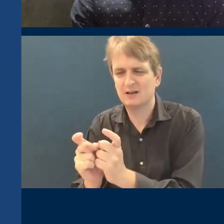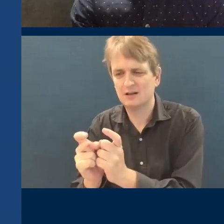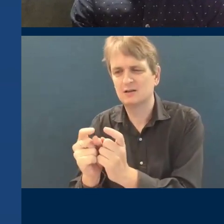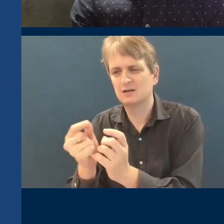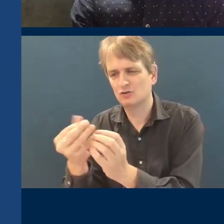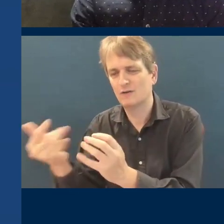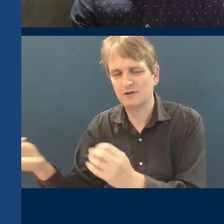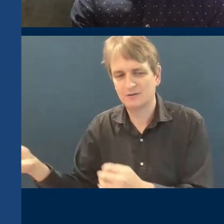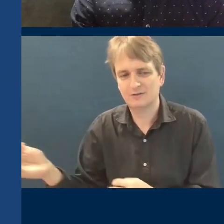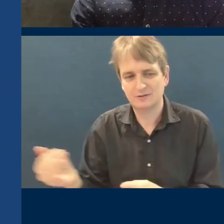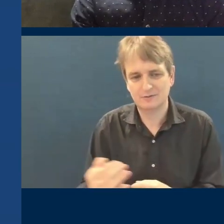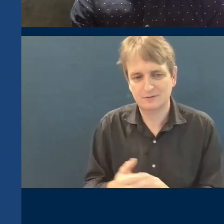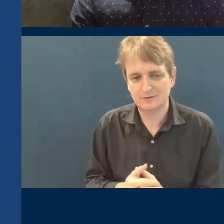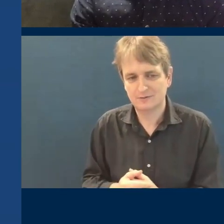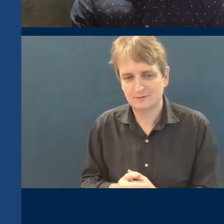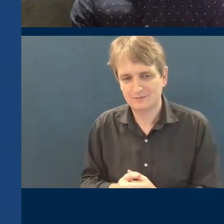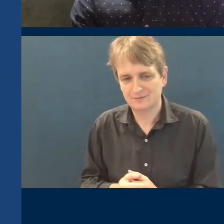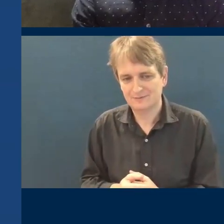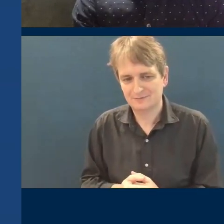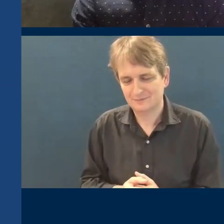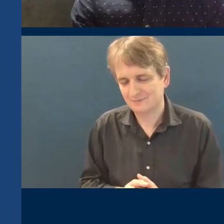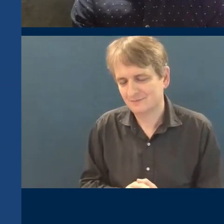There's also Microsoft translator and a few others.